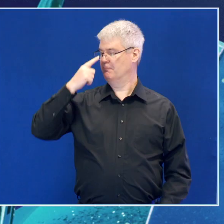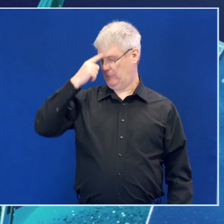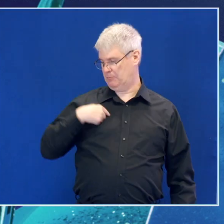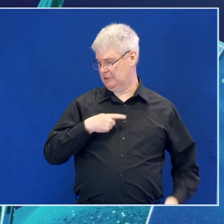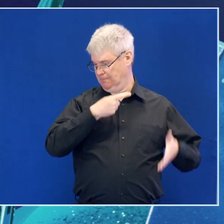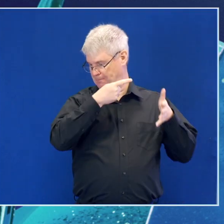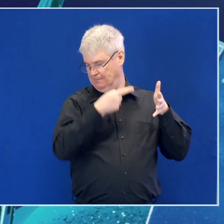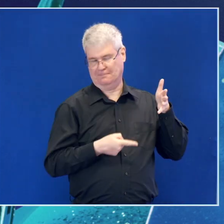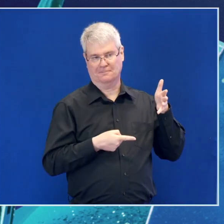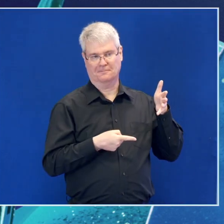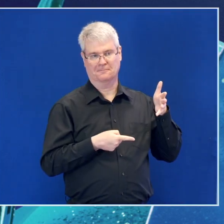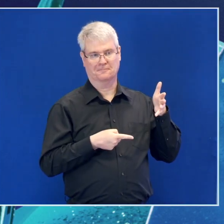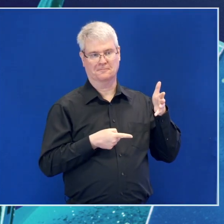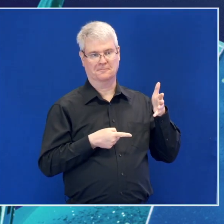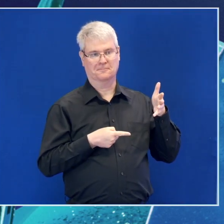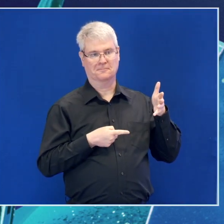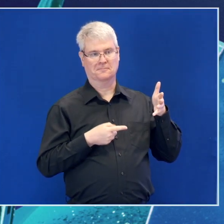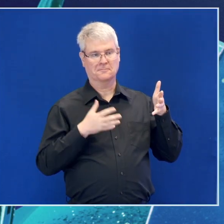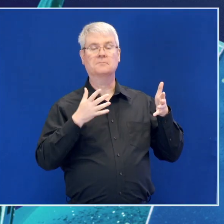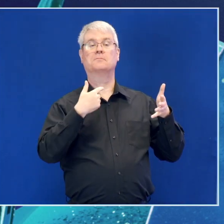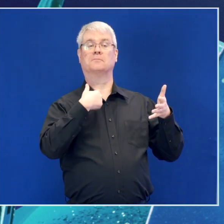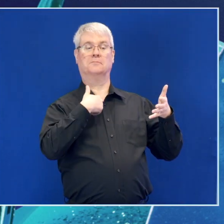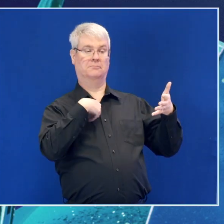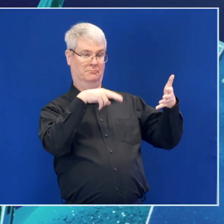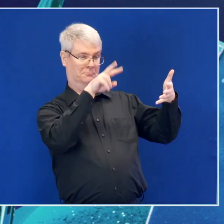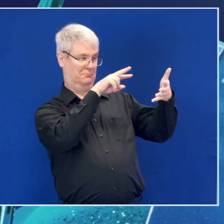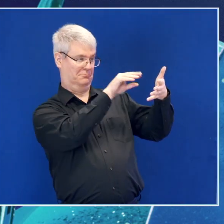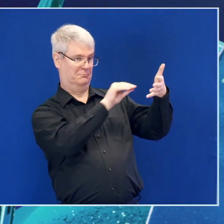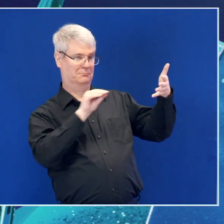for the agent myself. What I did is I leveraged something called meta-prompting.